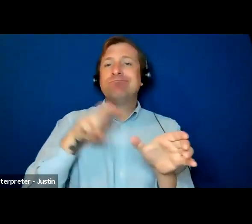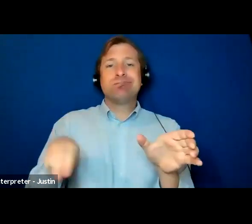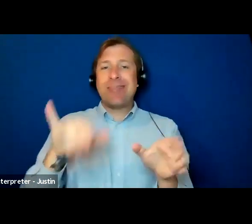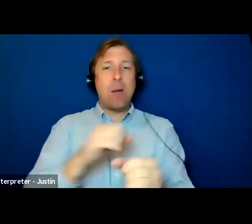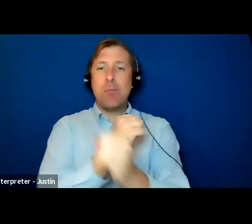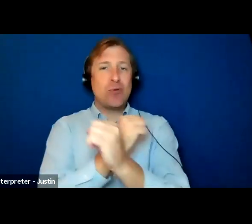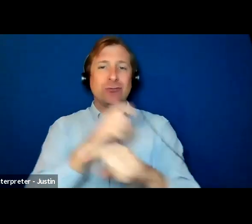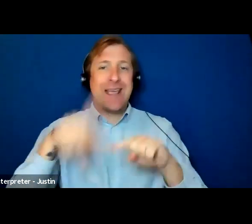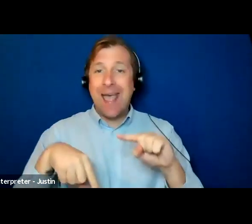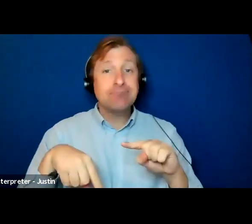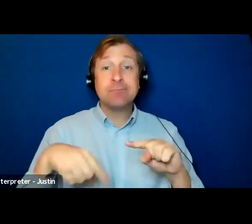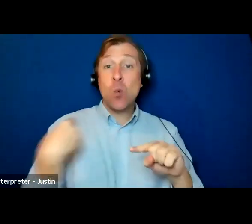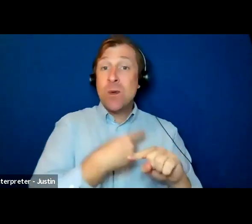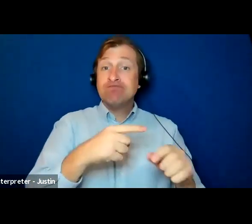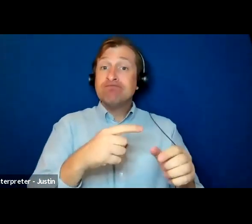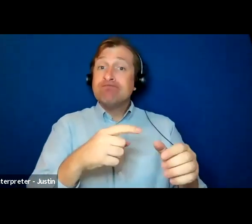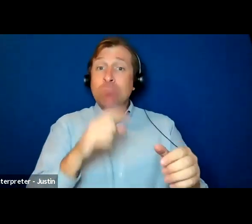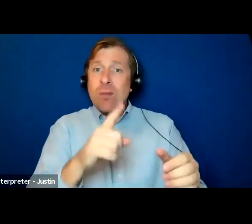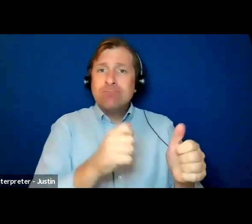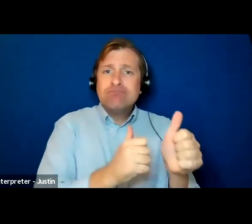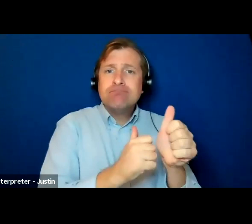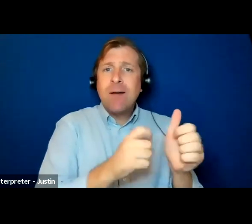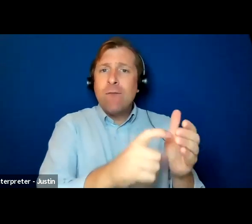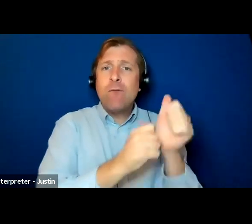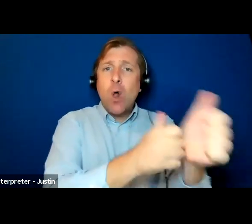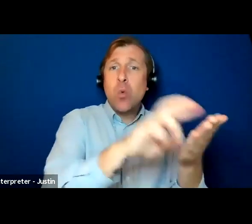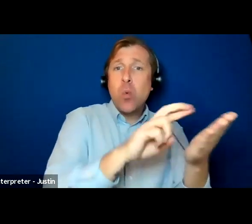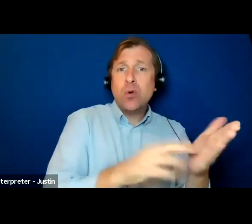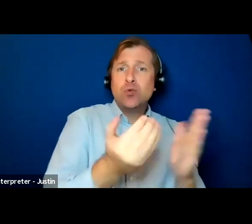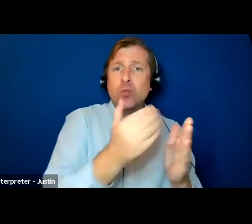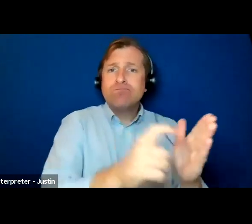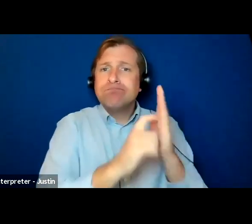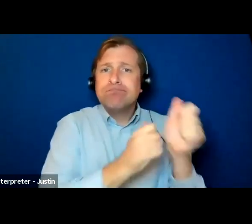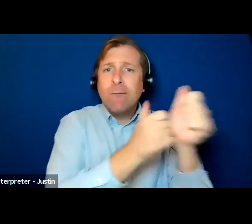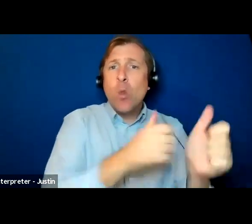because it's the only way we can really ensure the safest way possible when we go back to work.